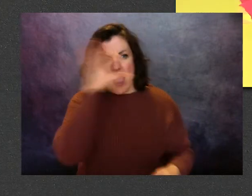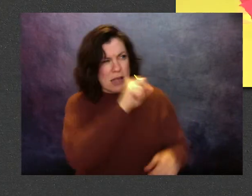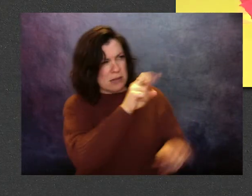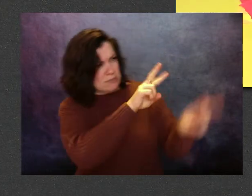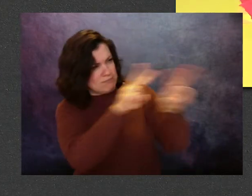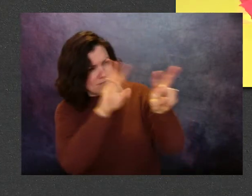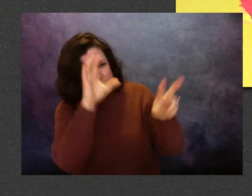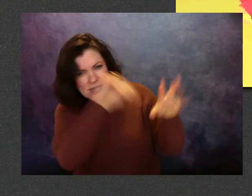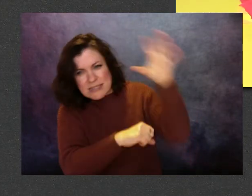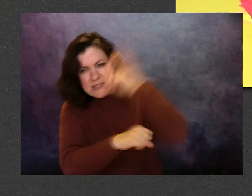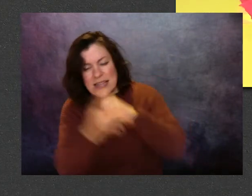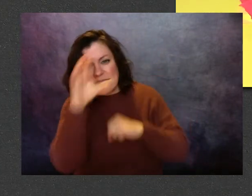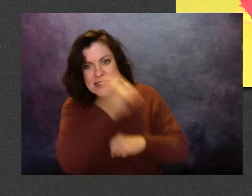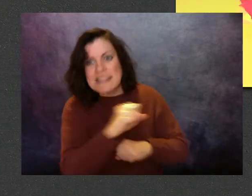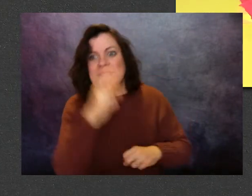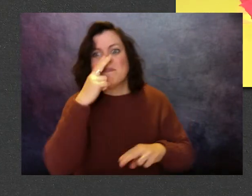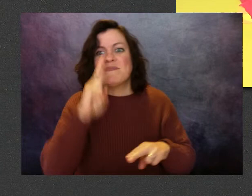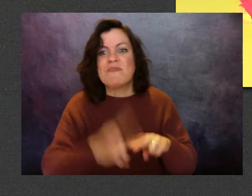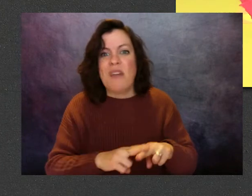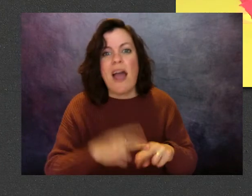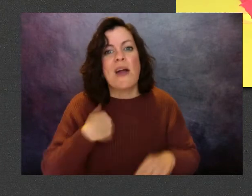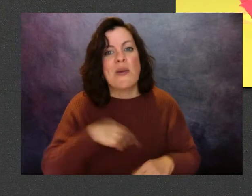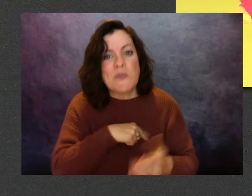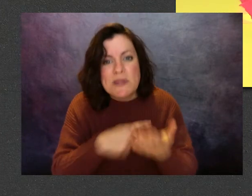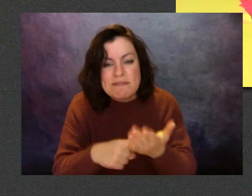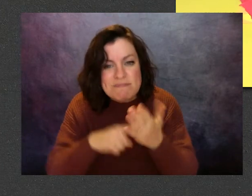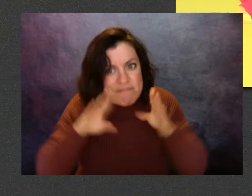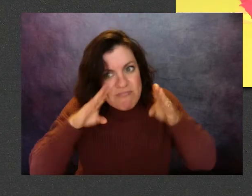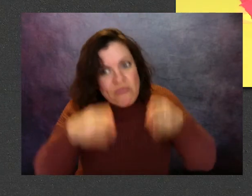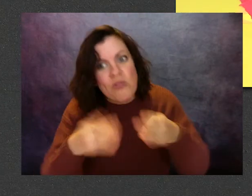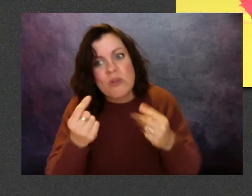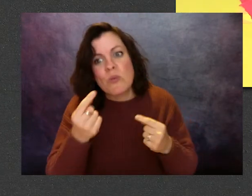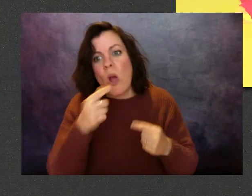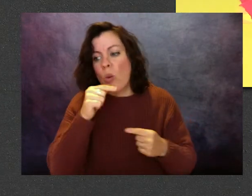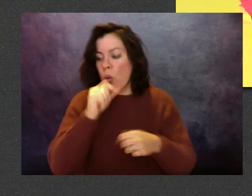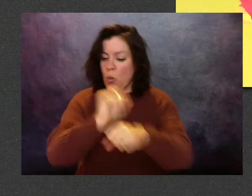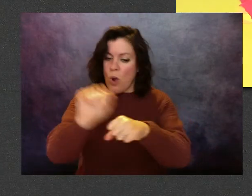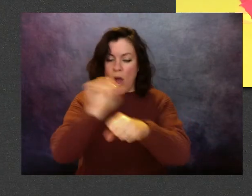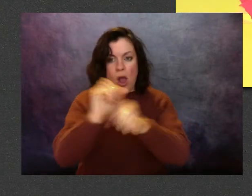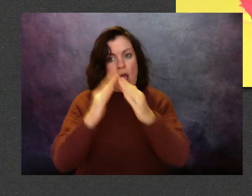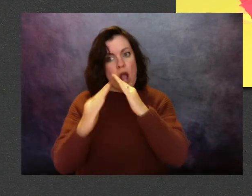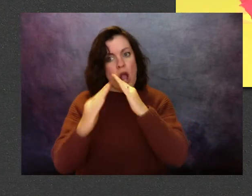about community helpers and kinds of things that they wear we can look out for right?